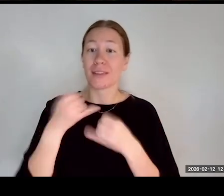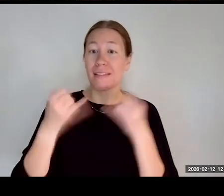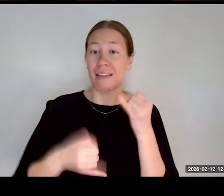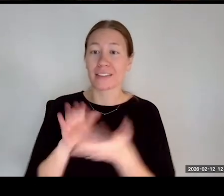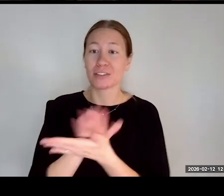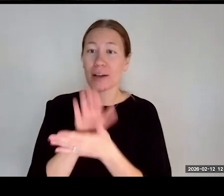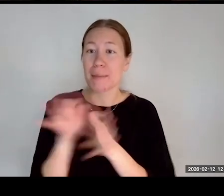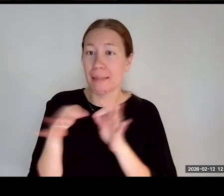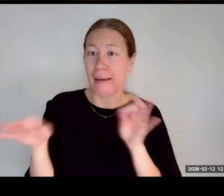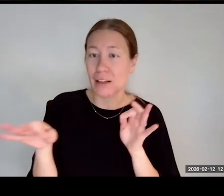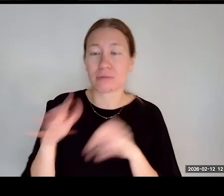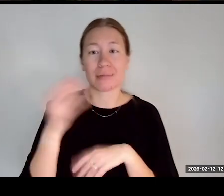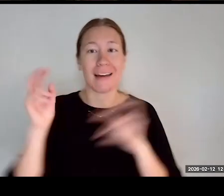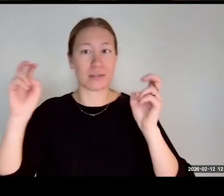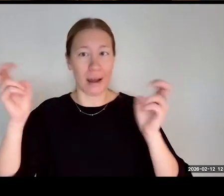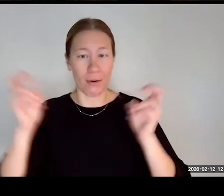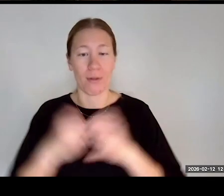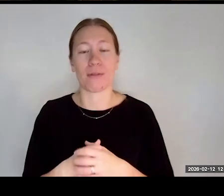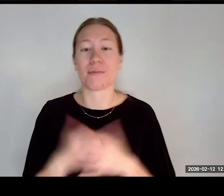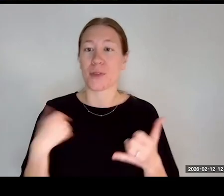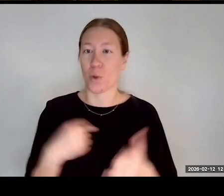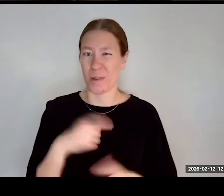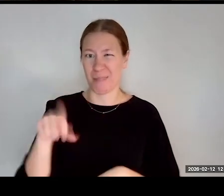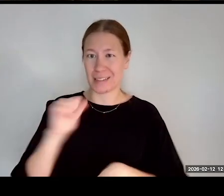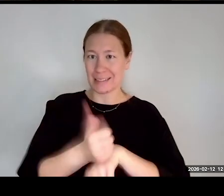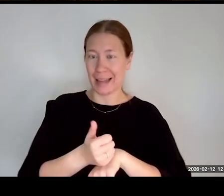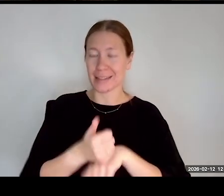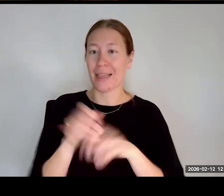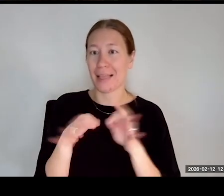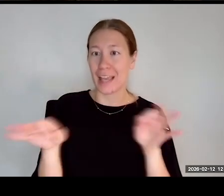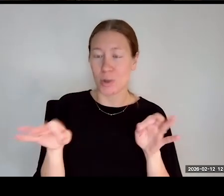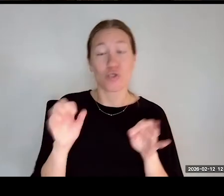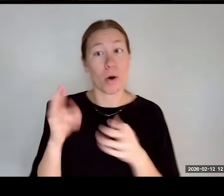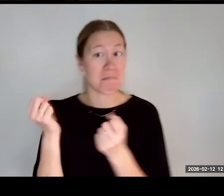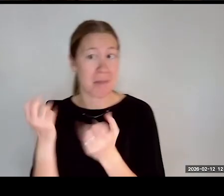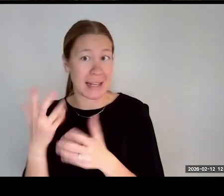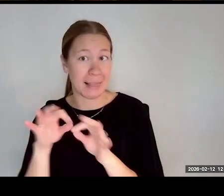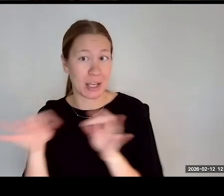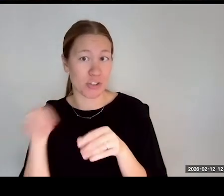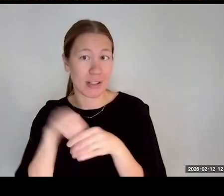So we wanna make sure we are defining the language or languages that are within our document. And Word is really nice